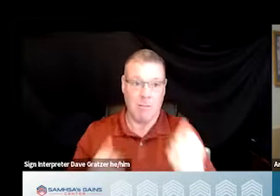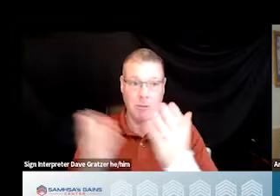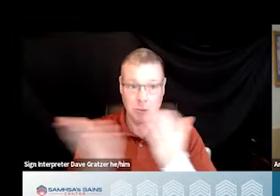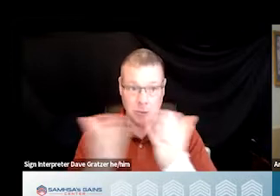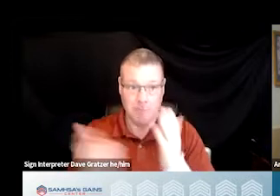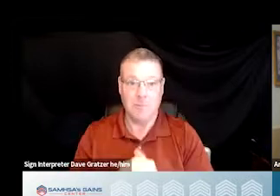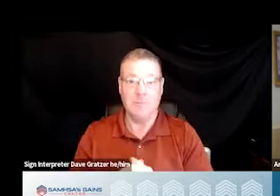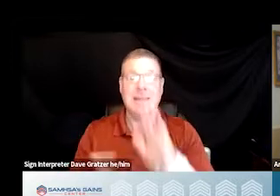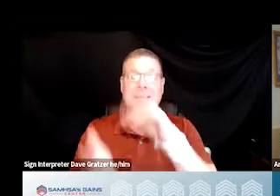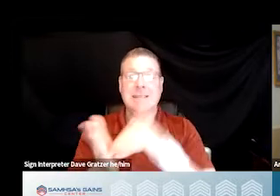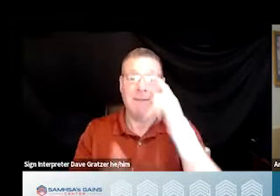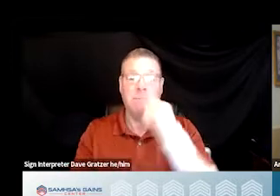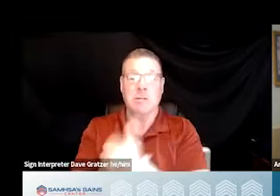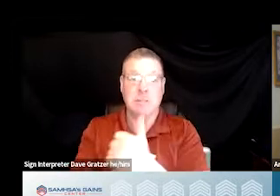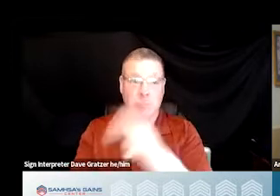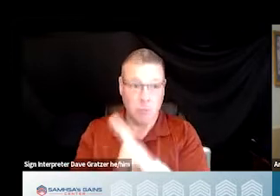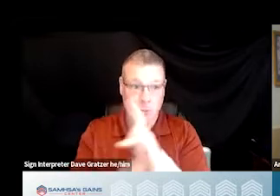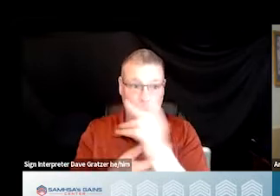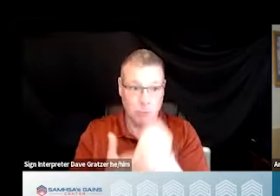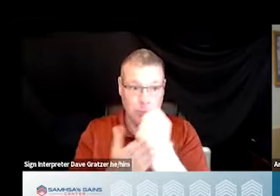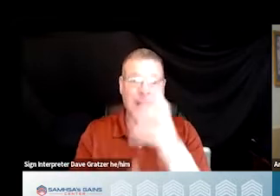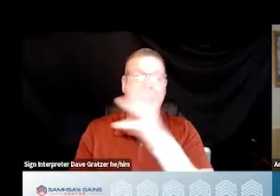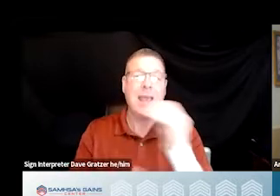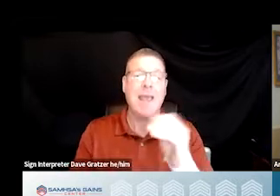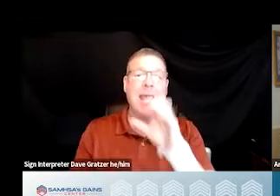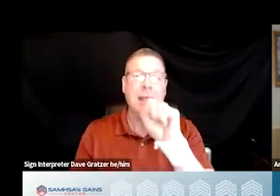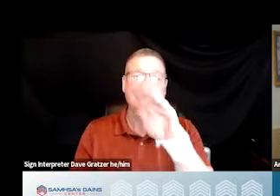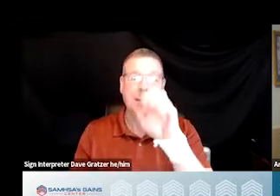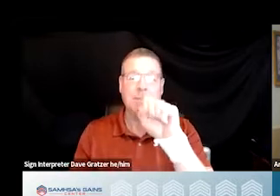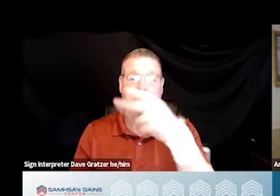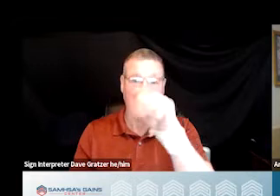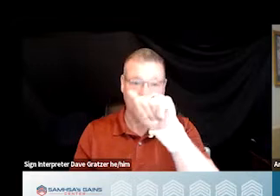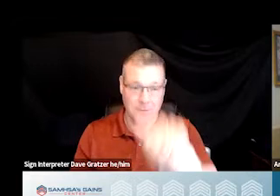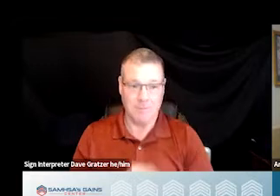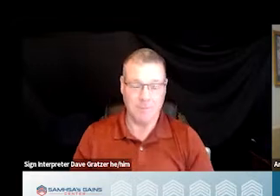the Center for Substance Abuse Treatment and the Substance Abuse and Mental Health Services Administration,